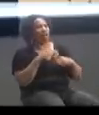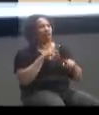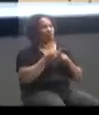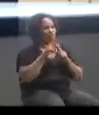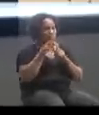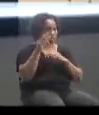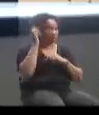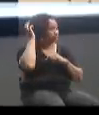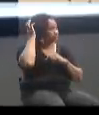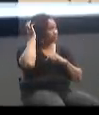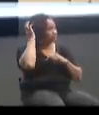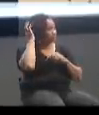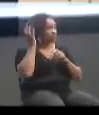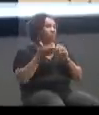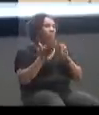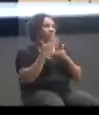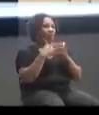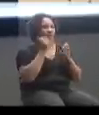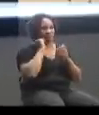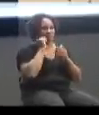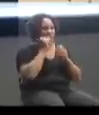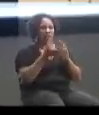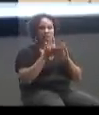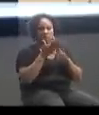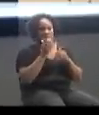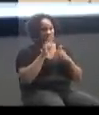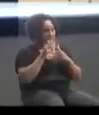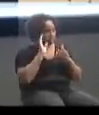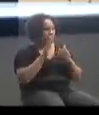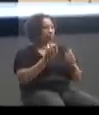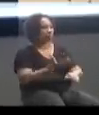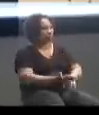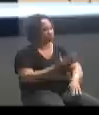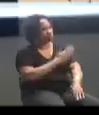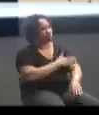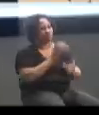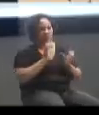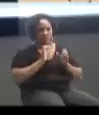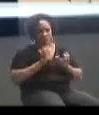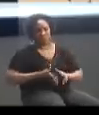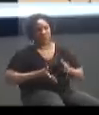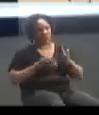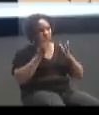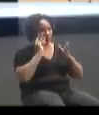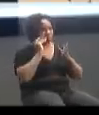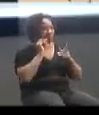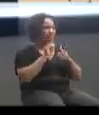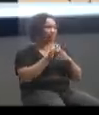AS WE CONTINUE TO MAKE TELE WORK PART OF OUR EVERY-DAY OPERATIONS, WE CANNOT ONLY ENHANCE THE CUSTOMER EXPERIENCE